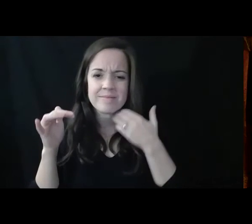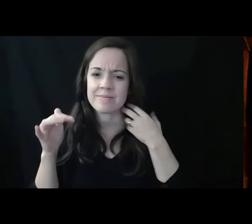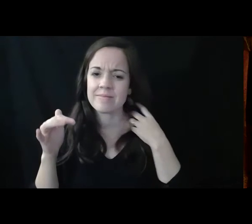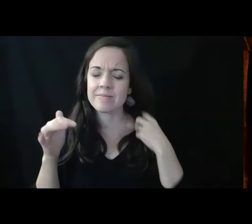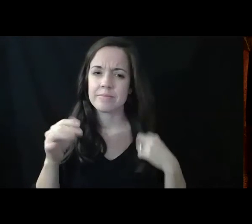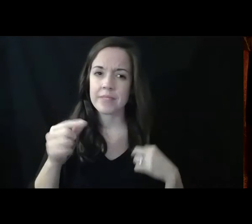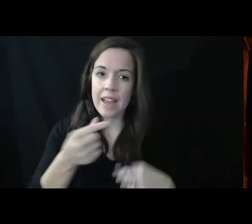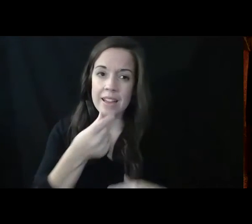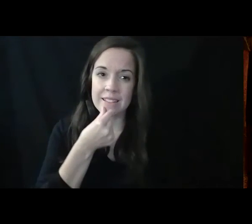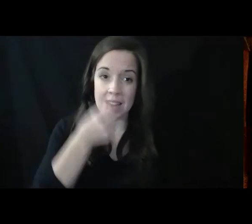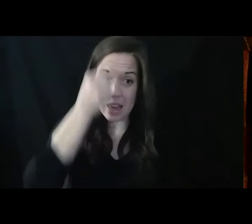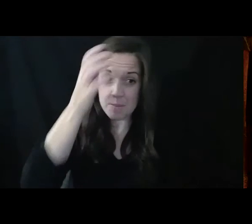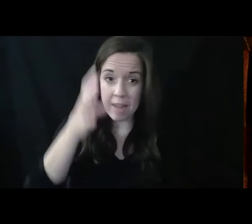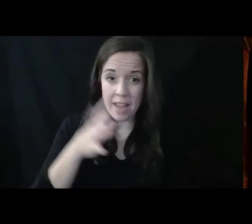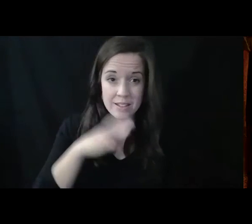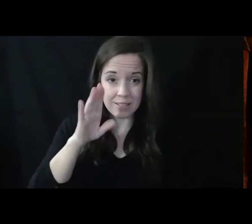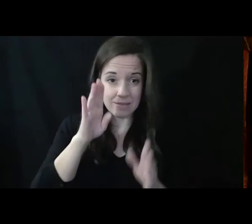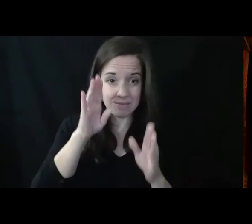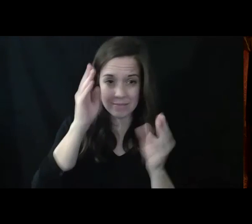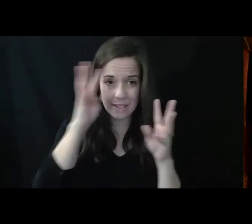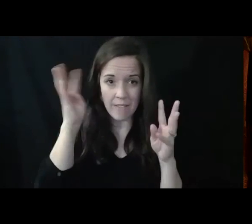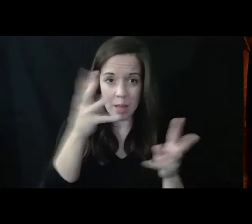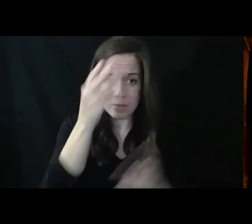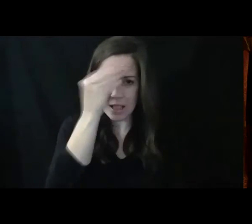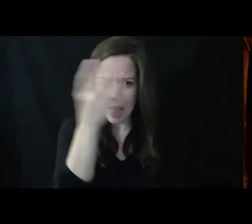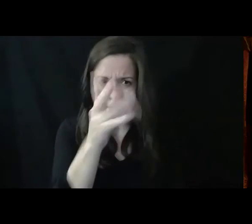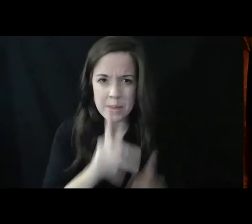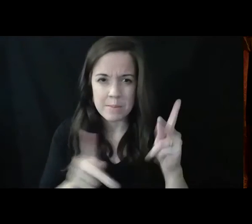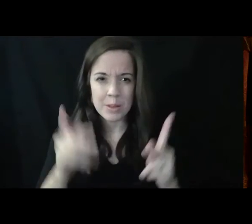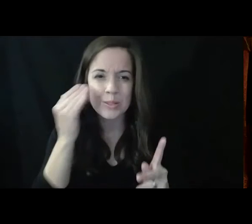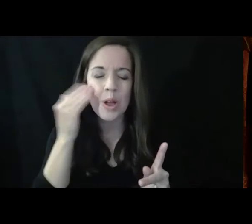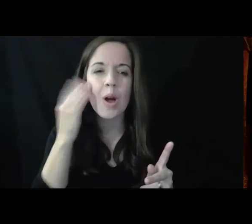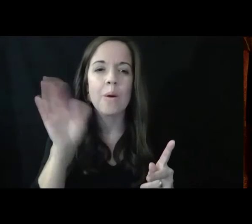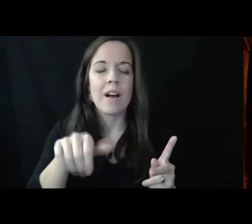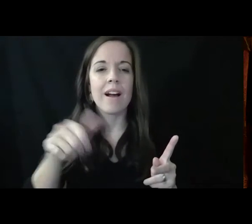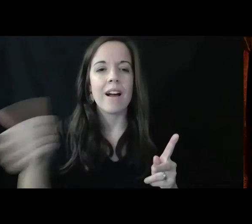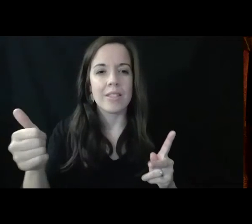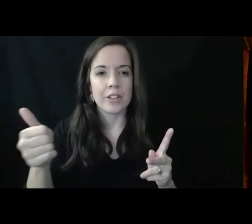developed to sort of let people know, let other gay men know, what they were into.